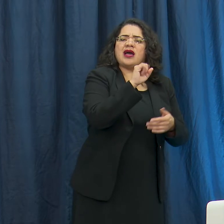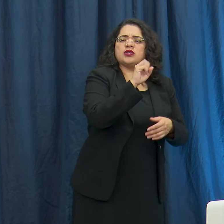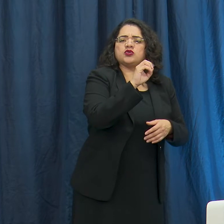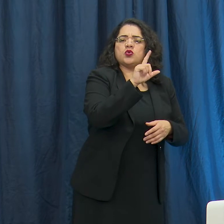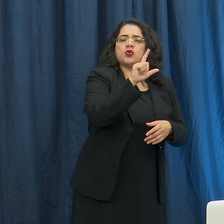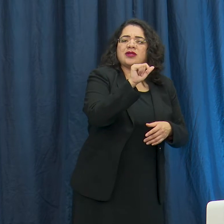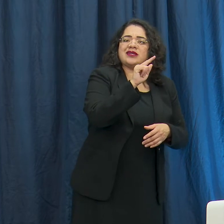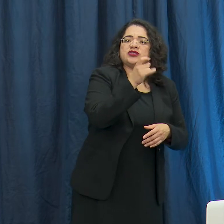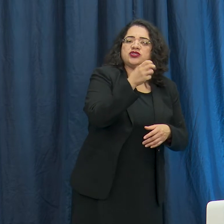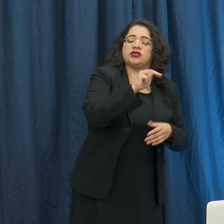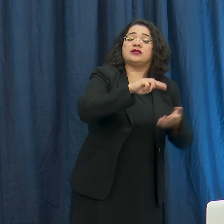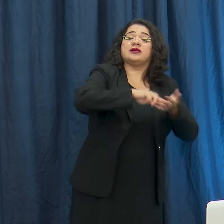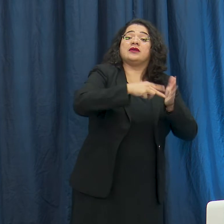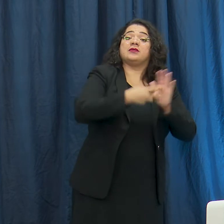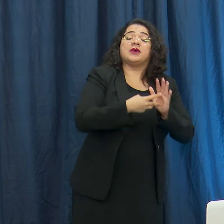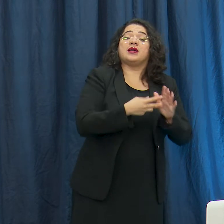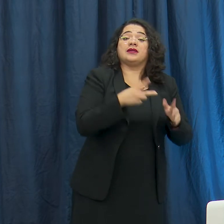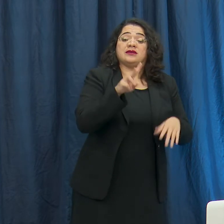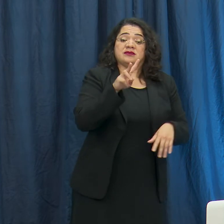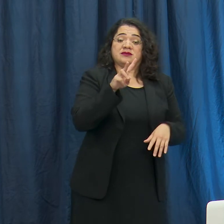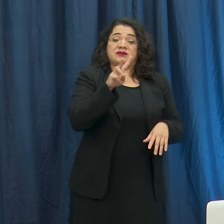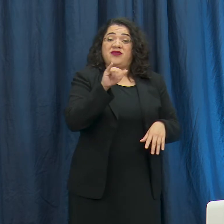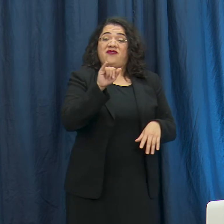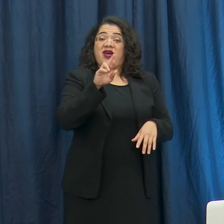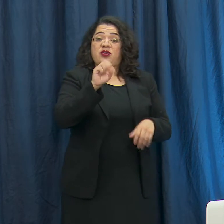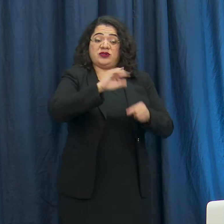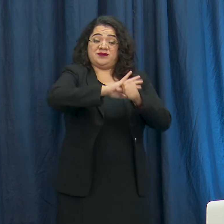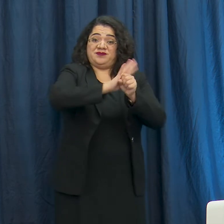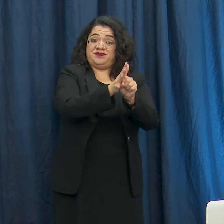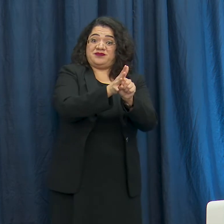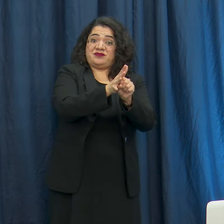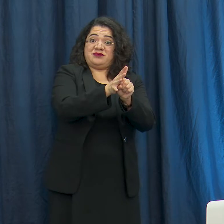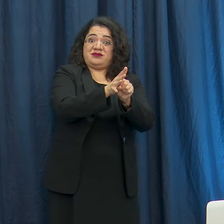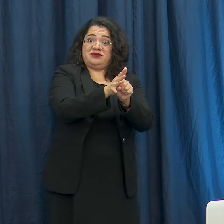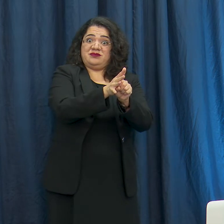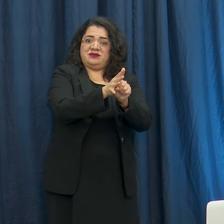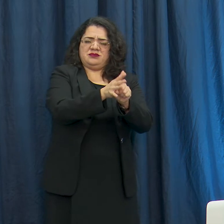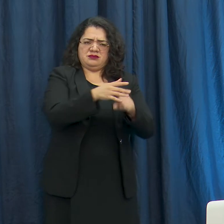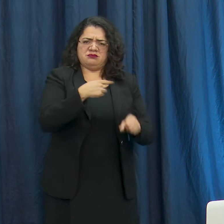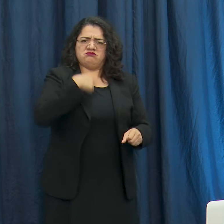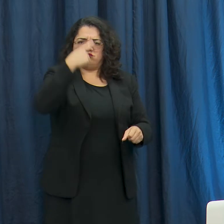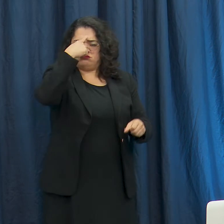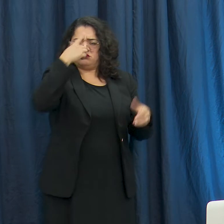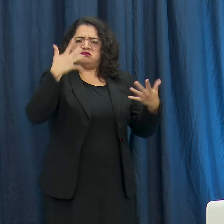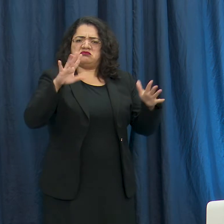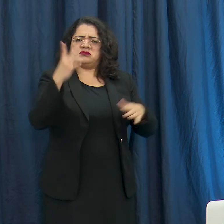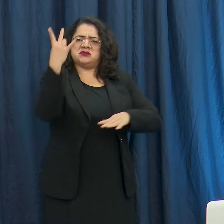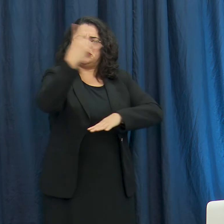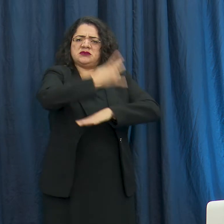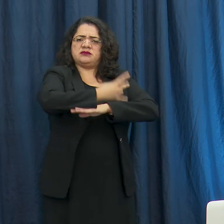que el Vero's puede ser infectious Oh antes del lo que se pensara he waded